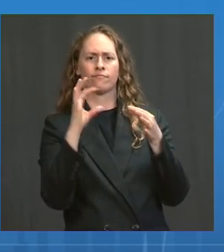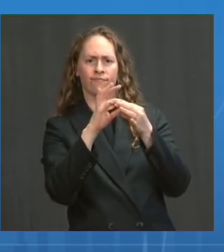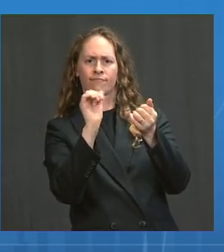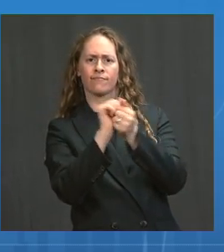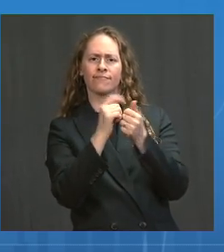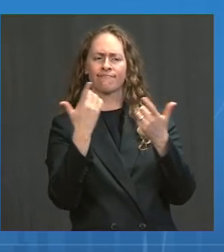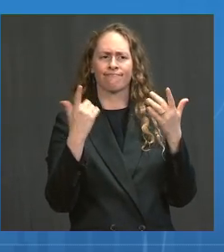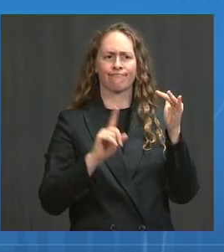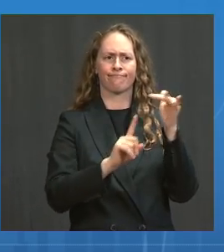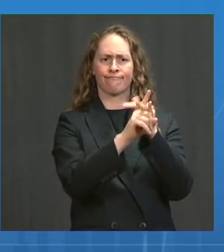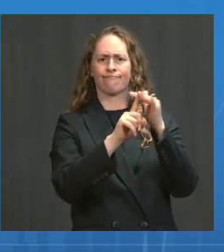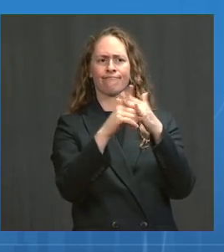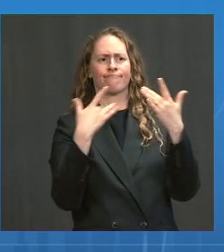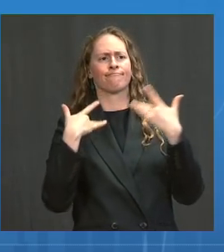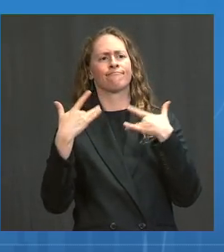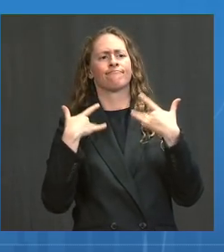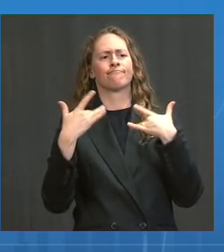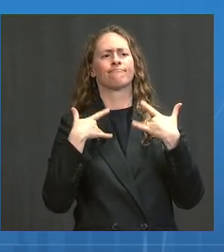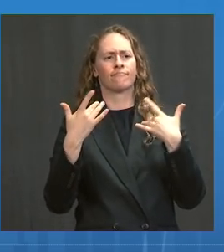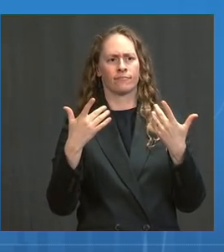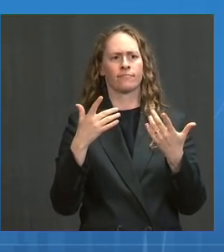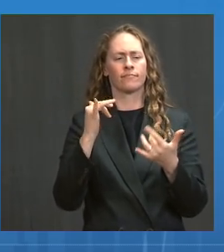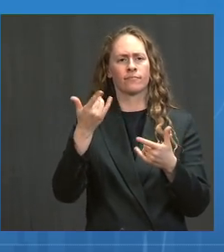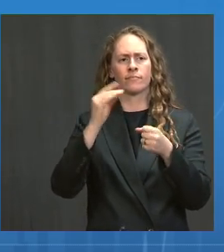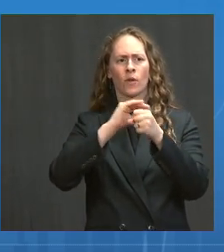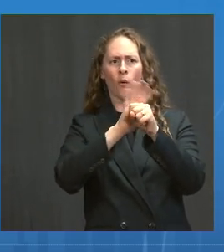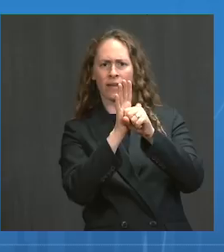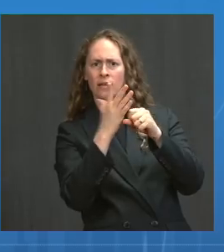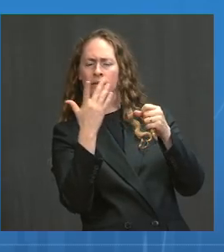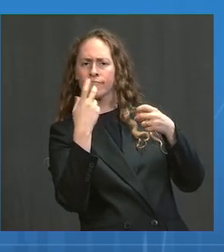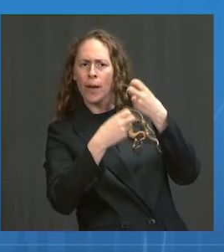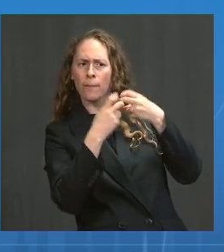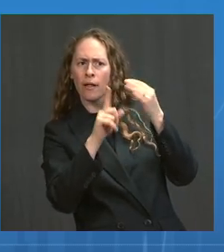of the COVID-19 vaccines that we have available to us